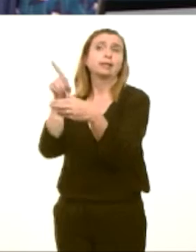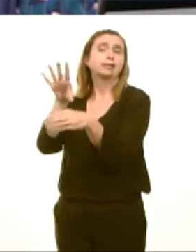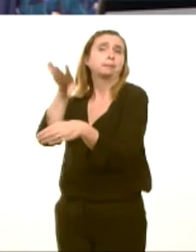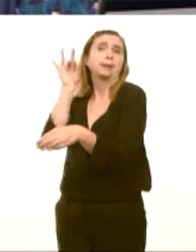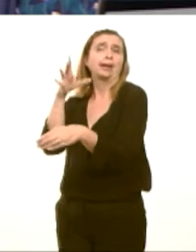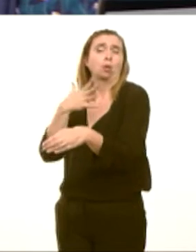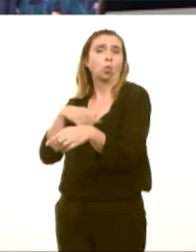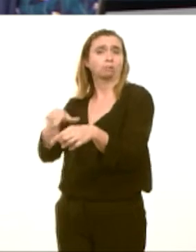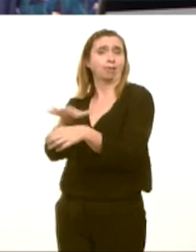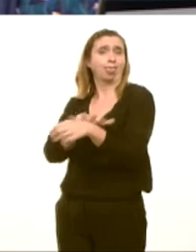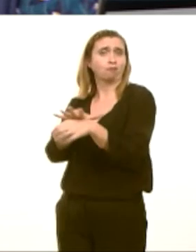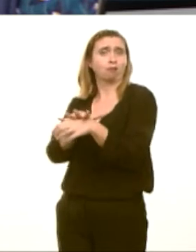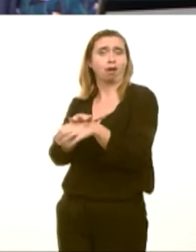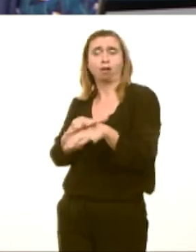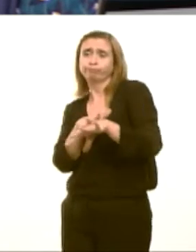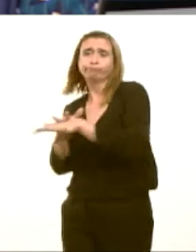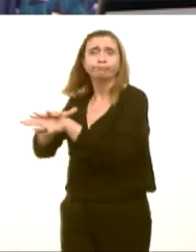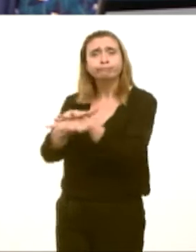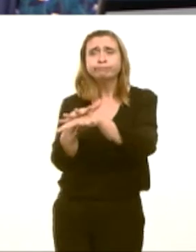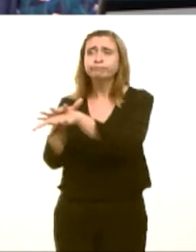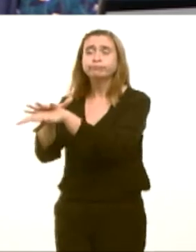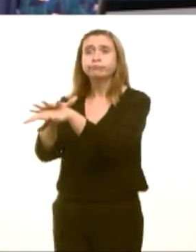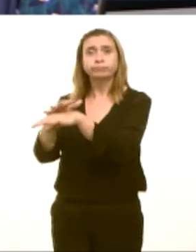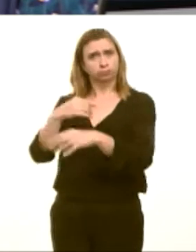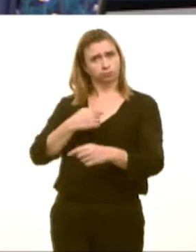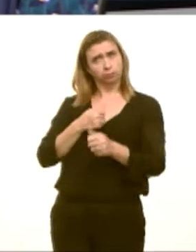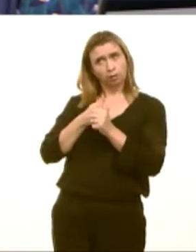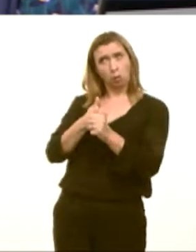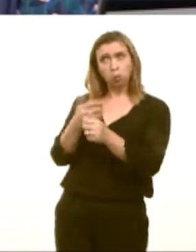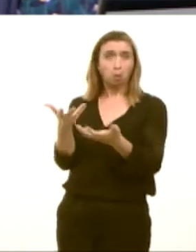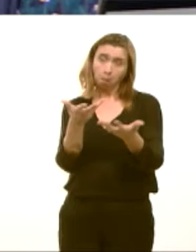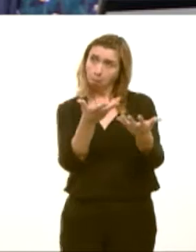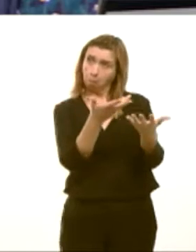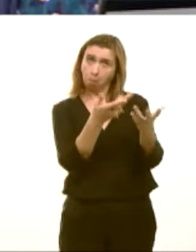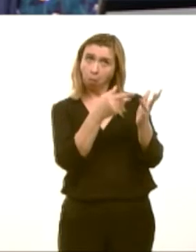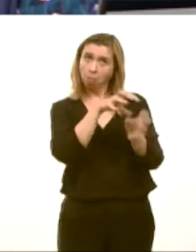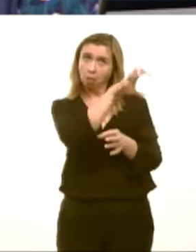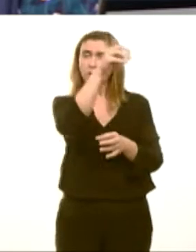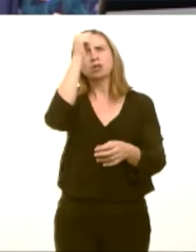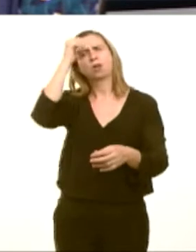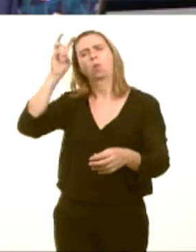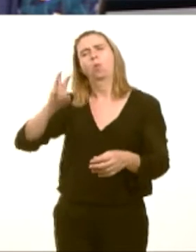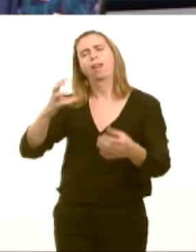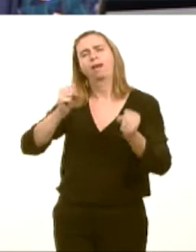Of course, it is right to say that, as a Government, we would then look to support that. We know there are a number of events take place all across Wales that we support as